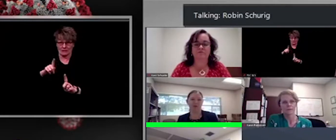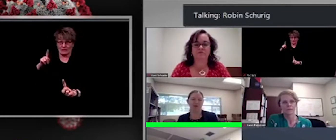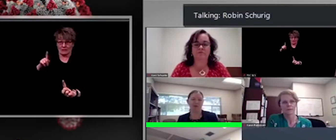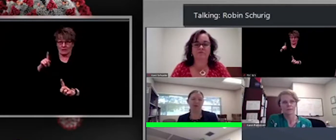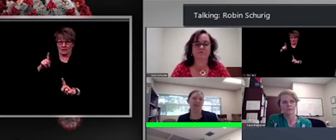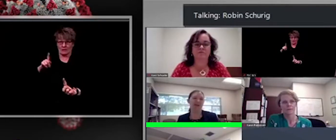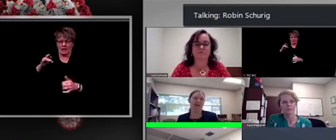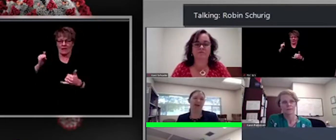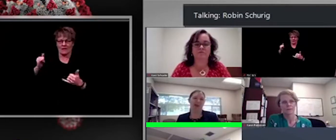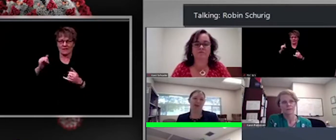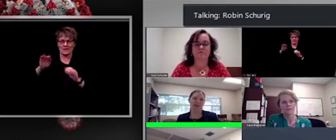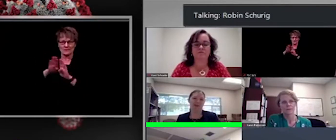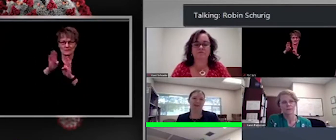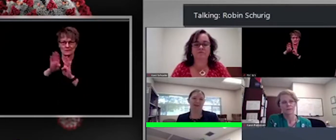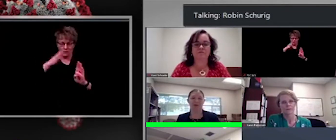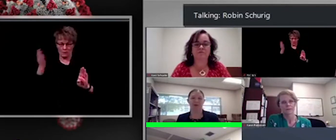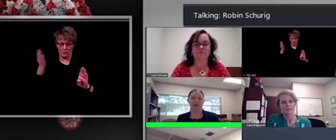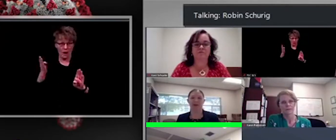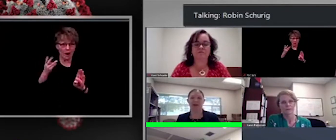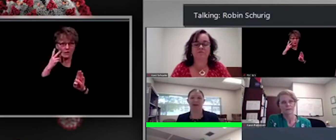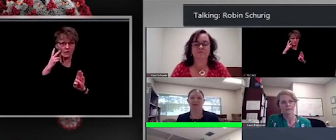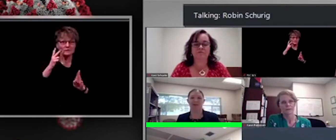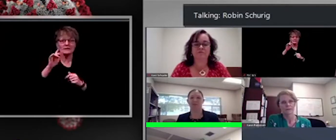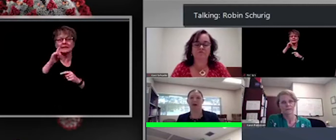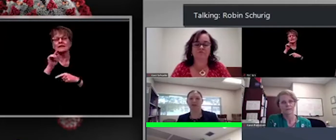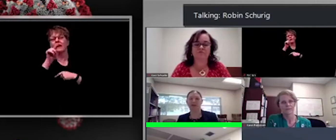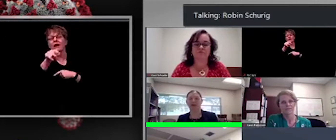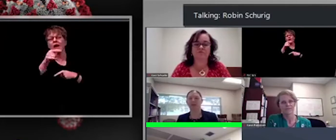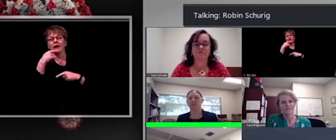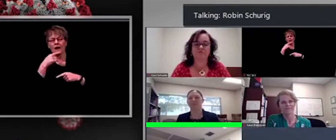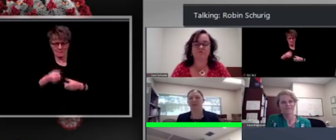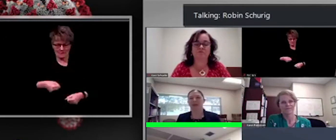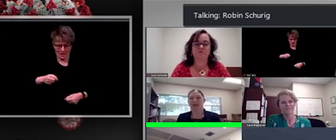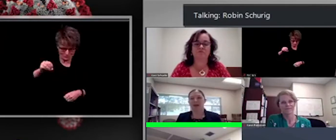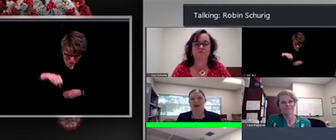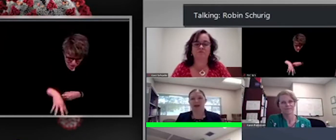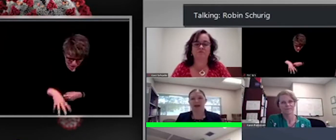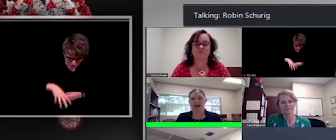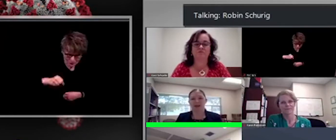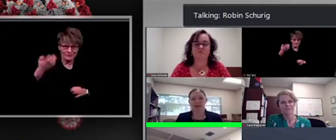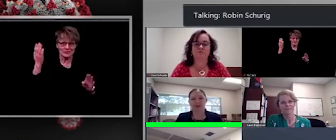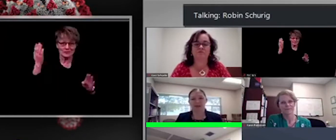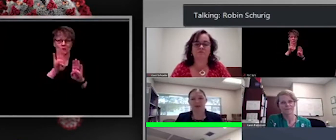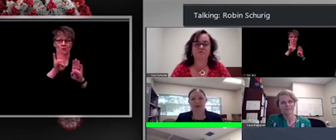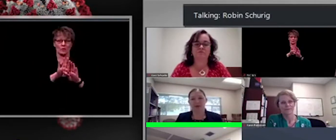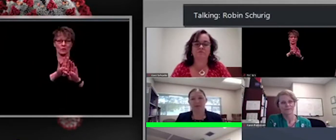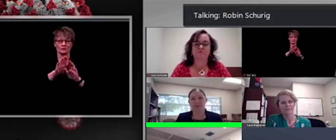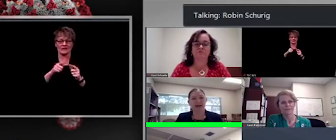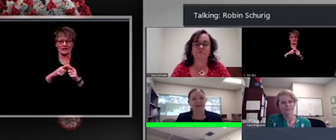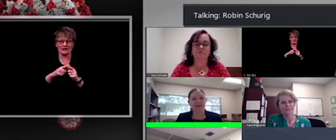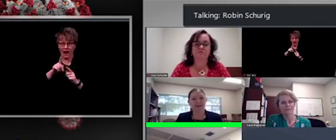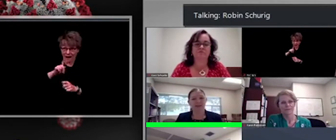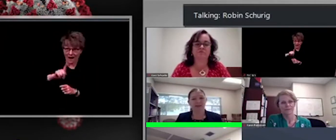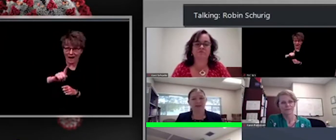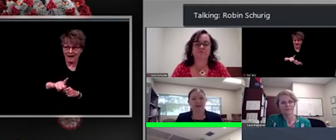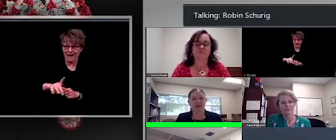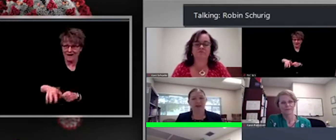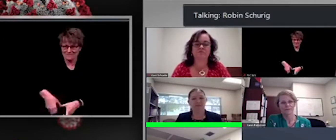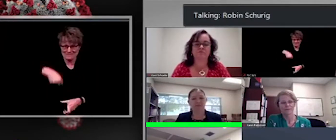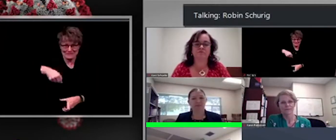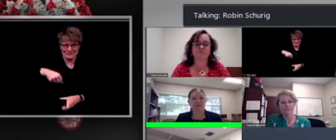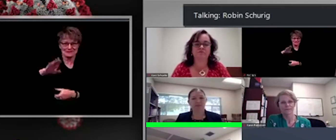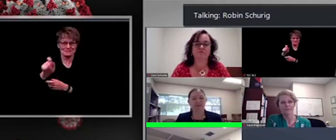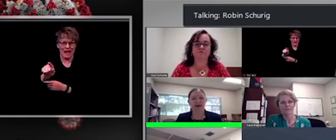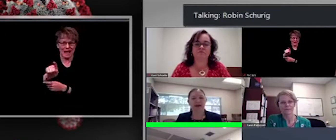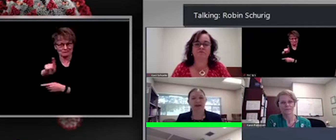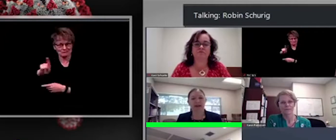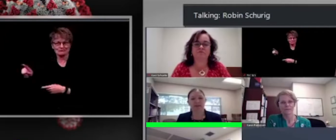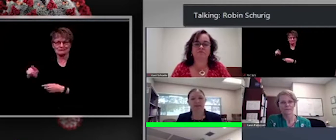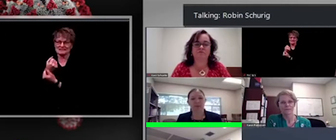you, then you can, up and get it and back away. Also, masks is another thing that is